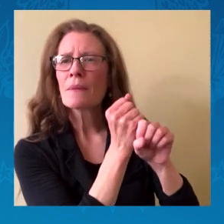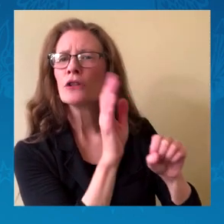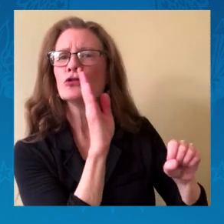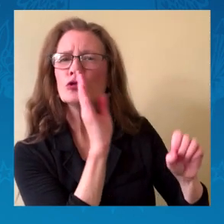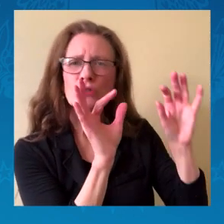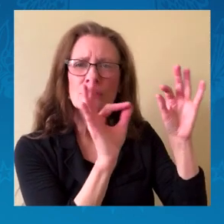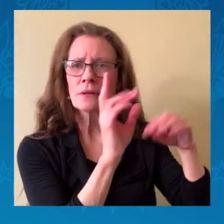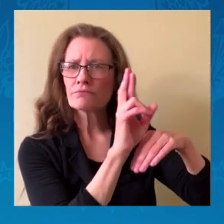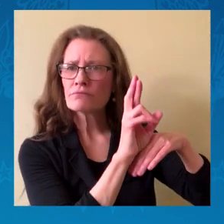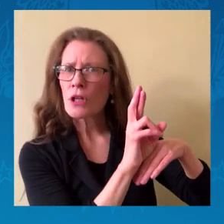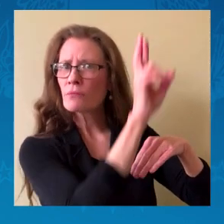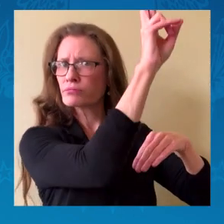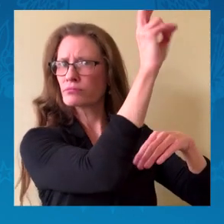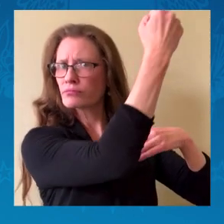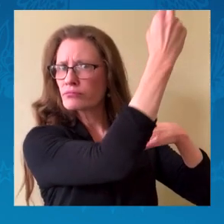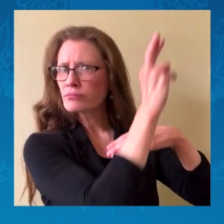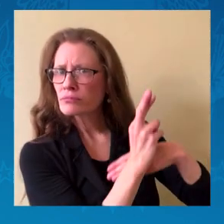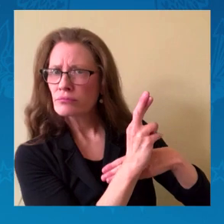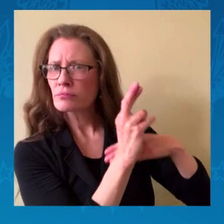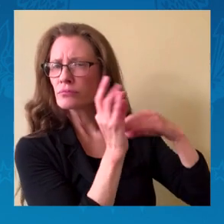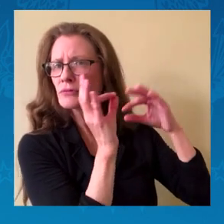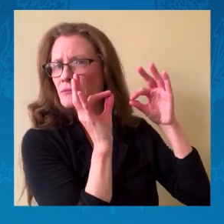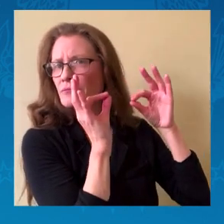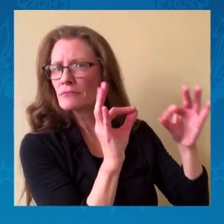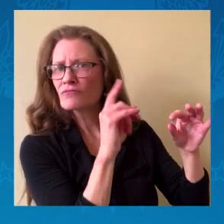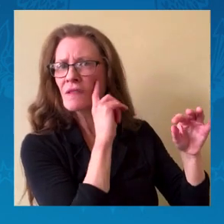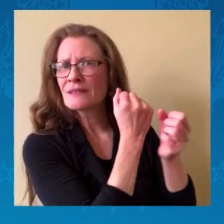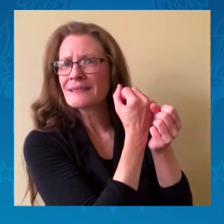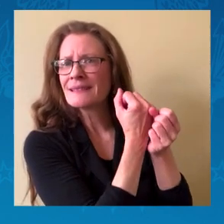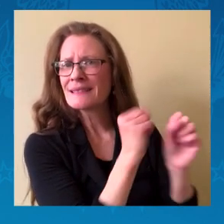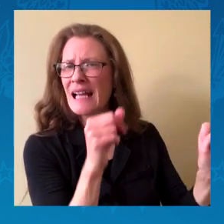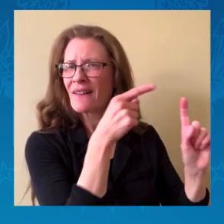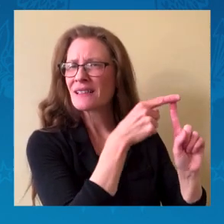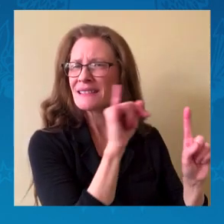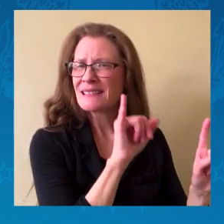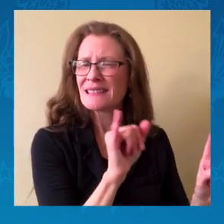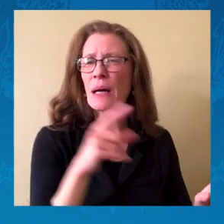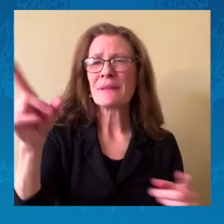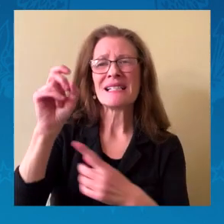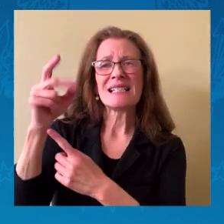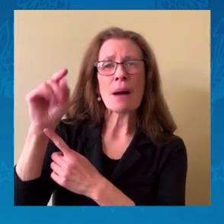and also to work with the State Department to promote common standards that are global standards.